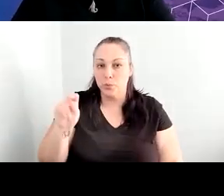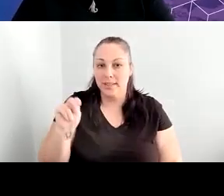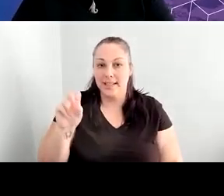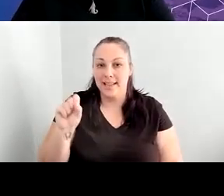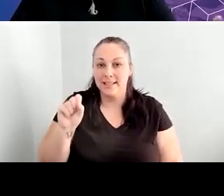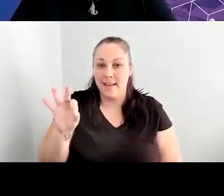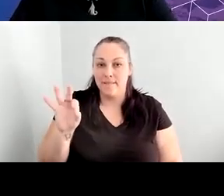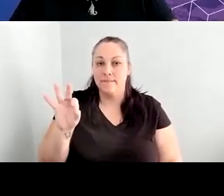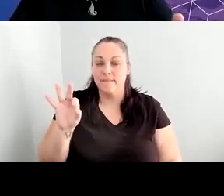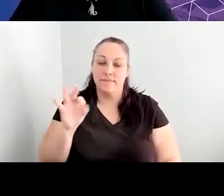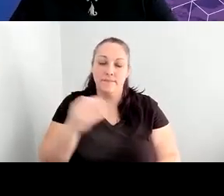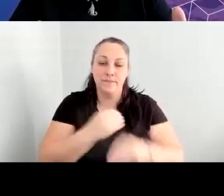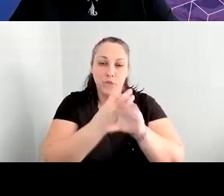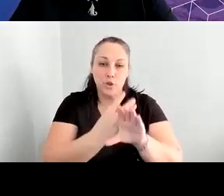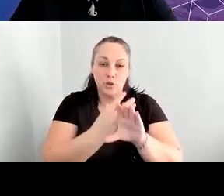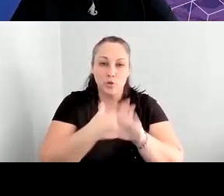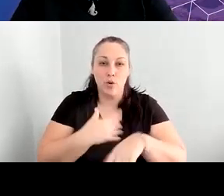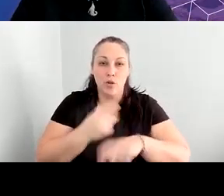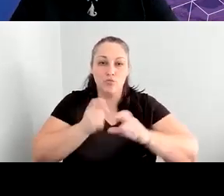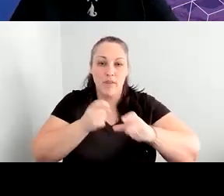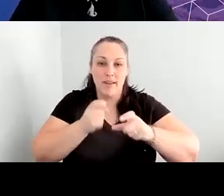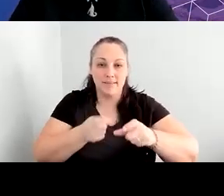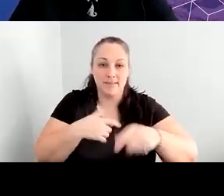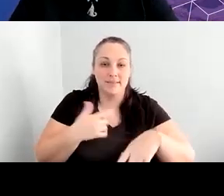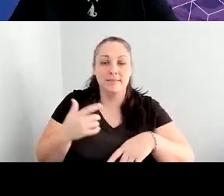Before we begin, we would like to take a poll to find out more about you.